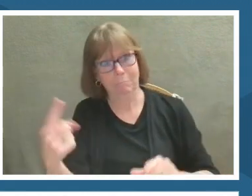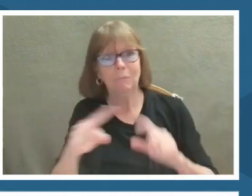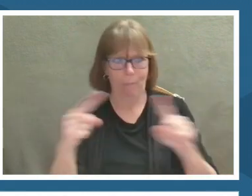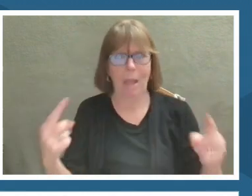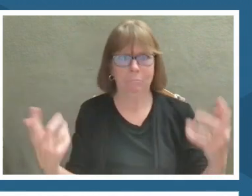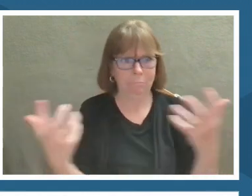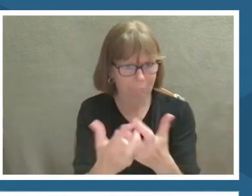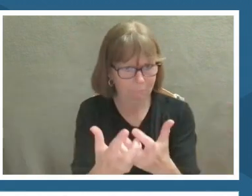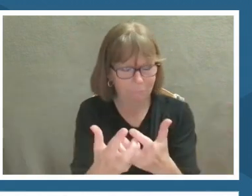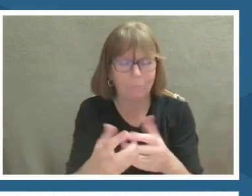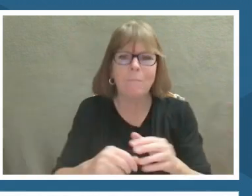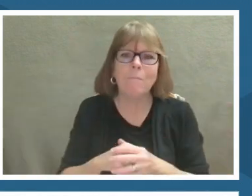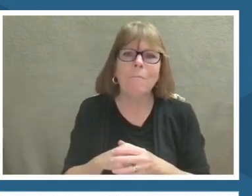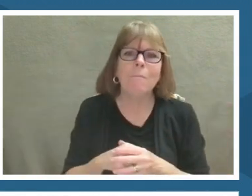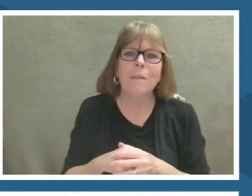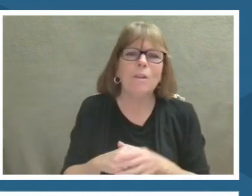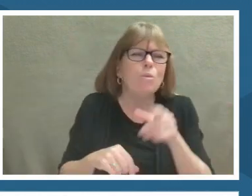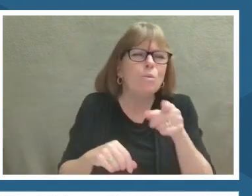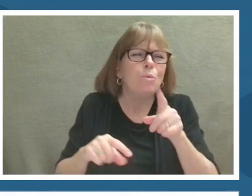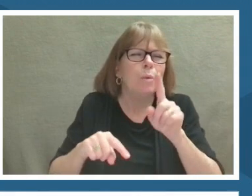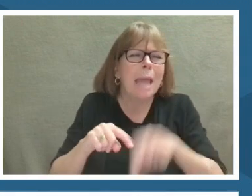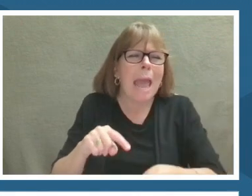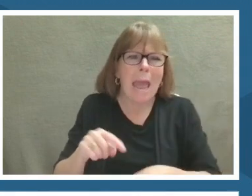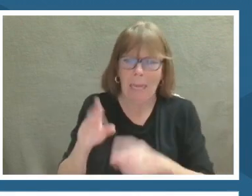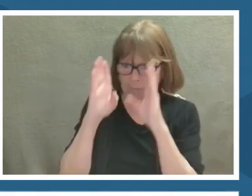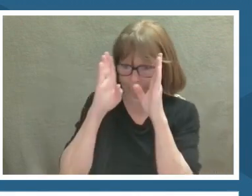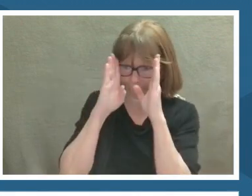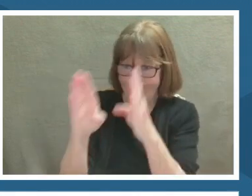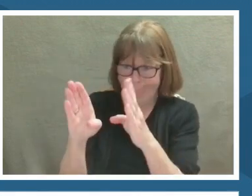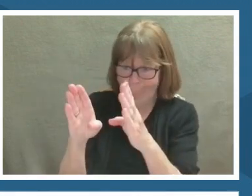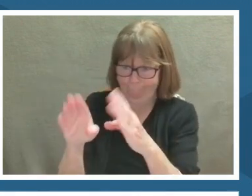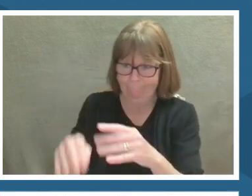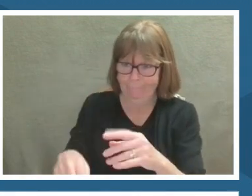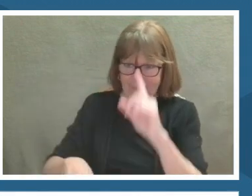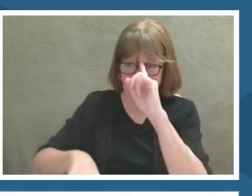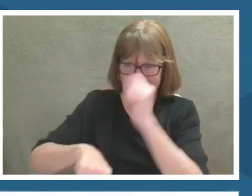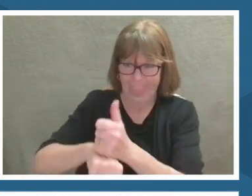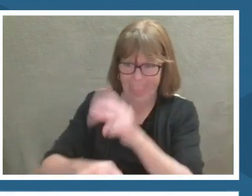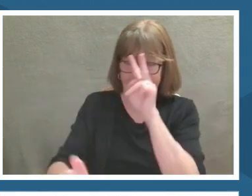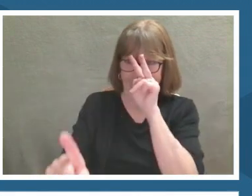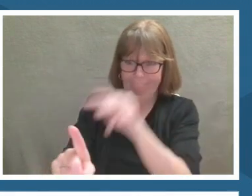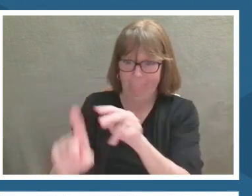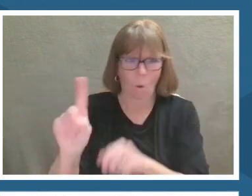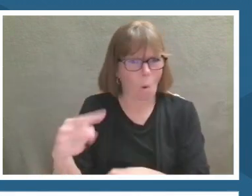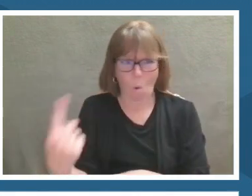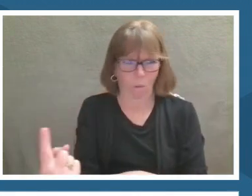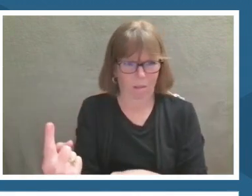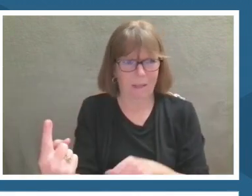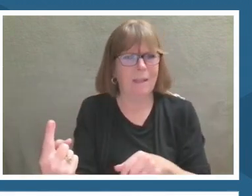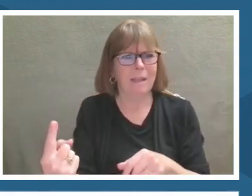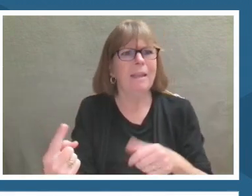for through one line lens one mindset one perspective experts from different